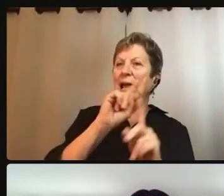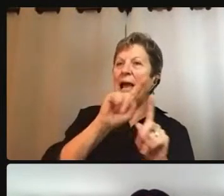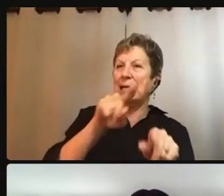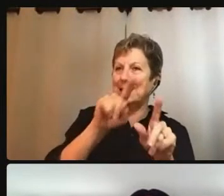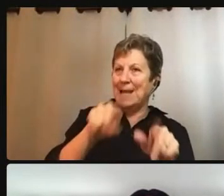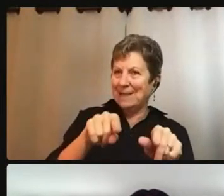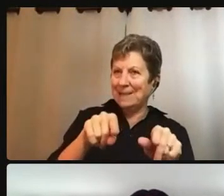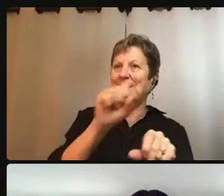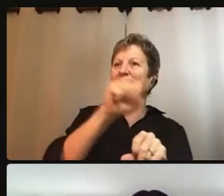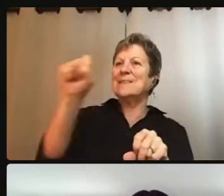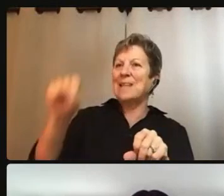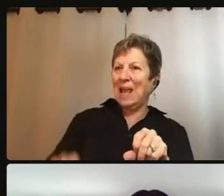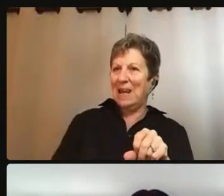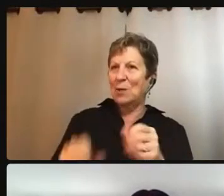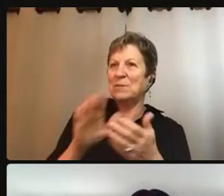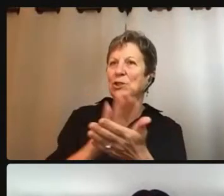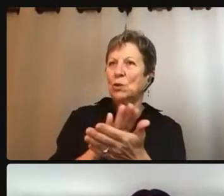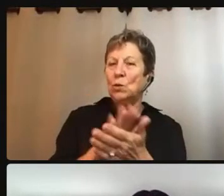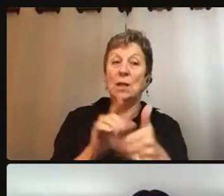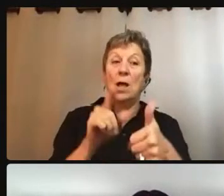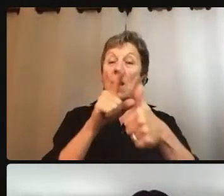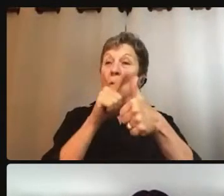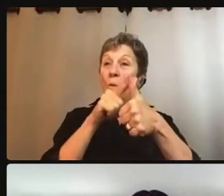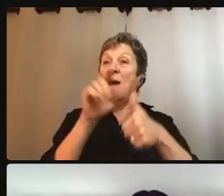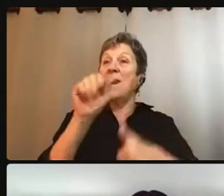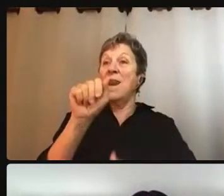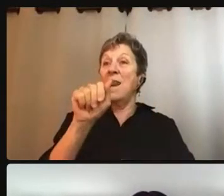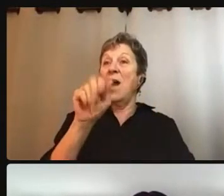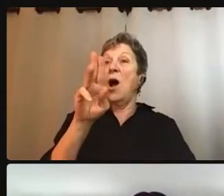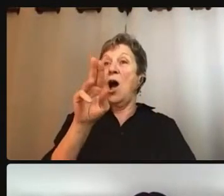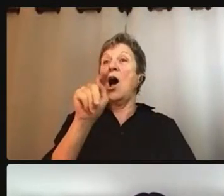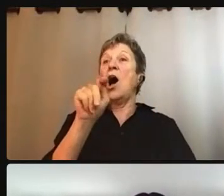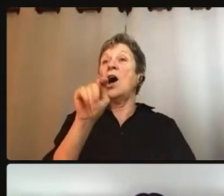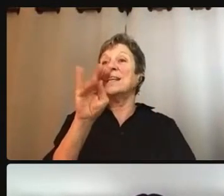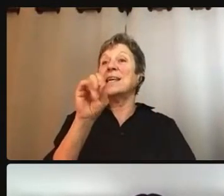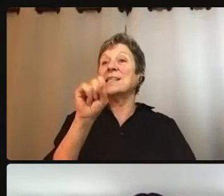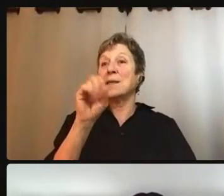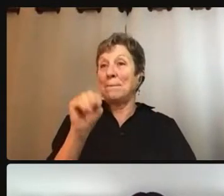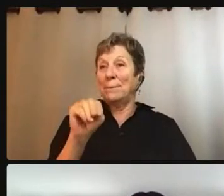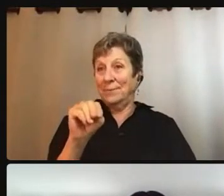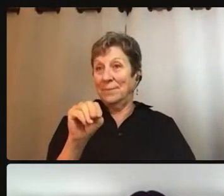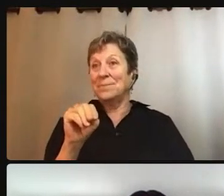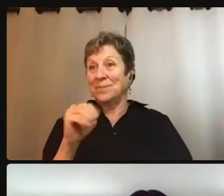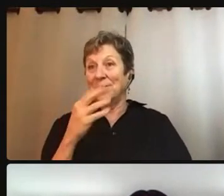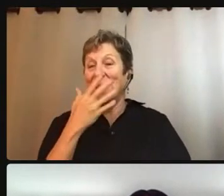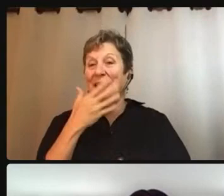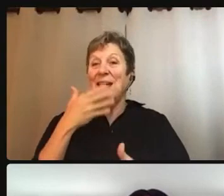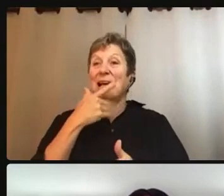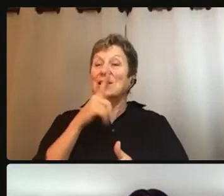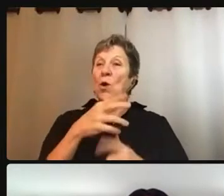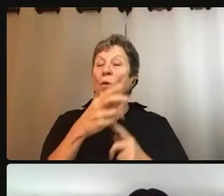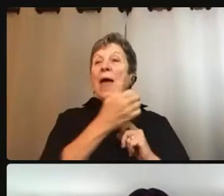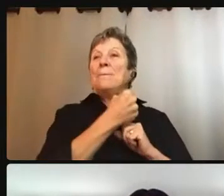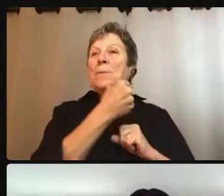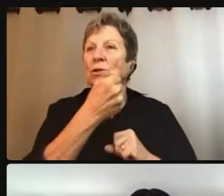GRANDCHILDREN ATTENDING ALSO SALEM SCHOOLS ELEMENTARY MIDDLE